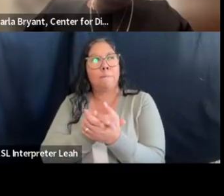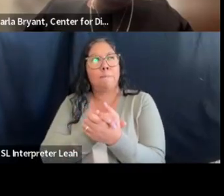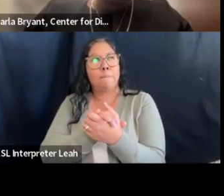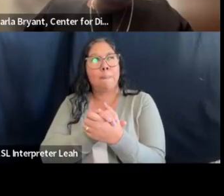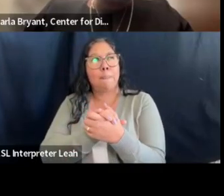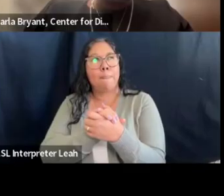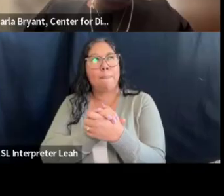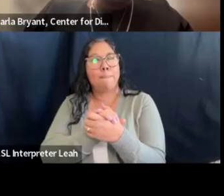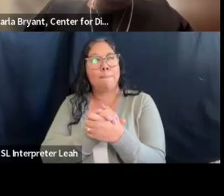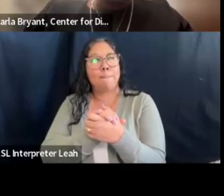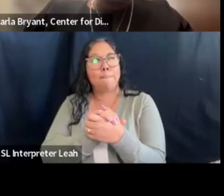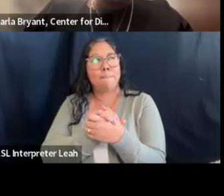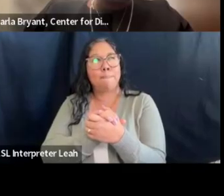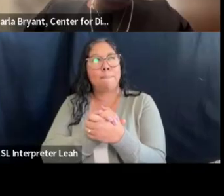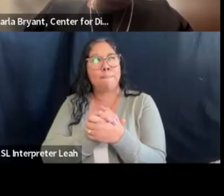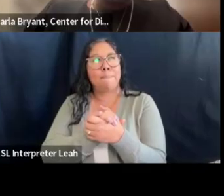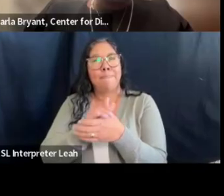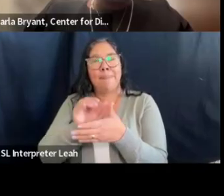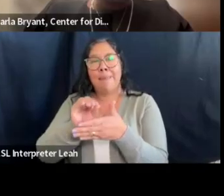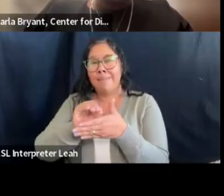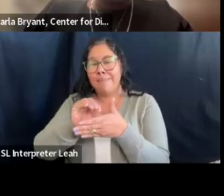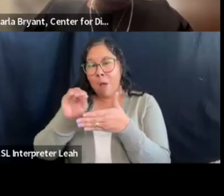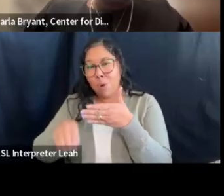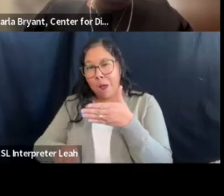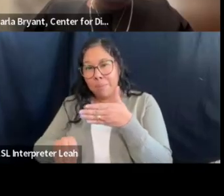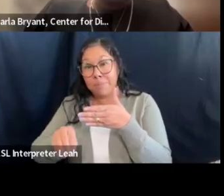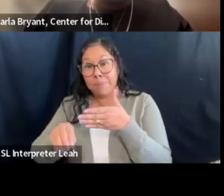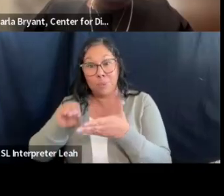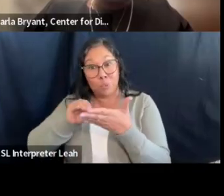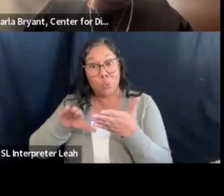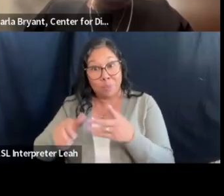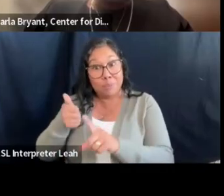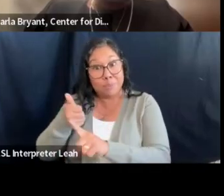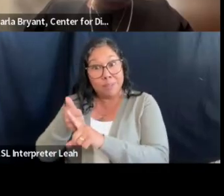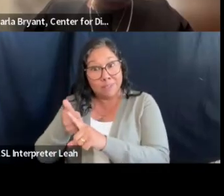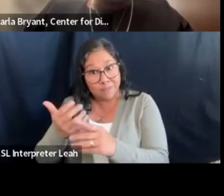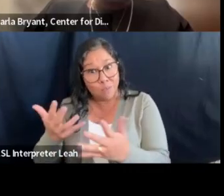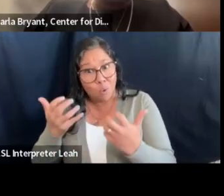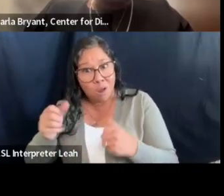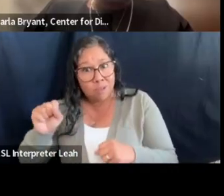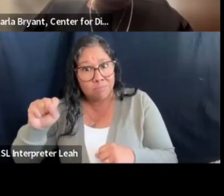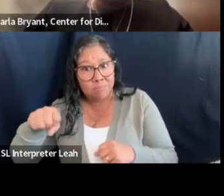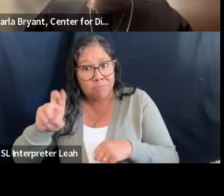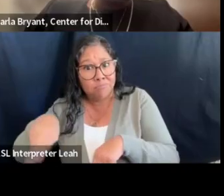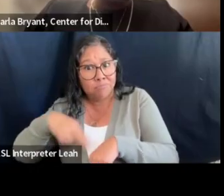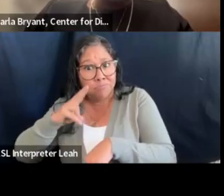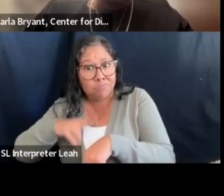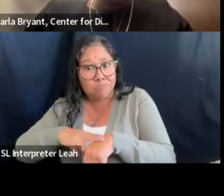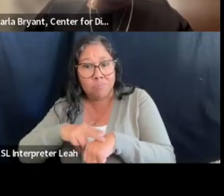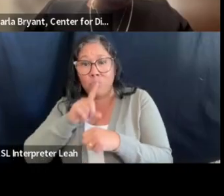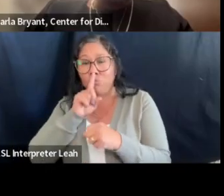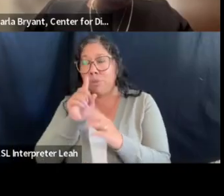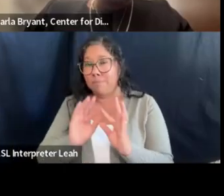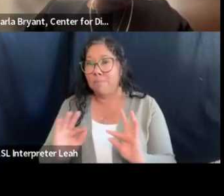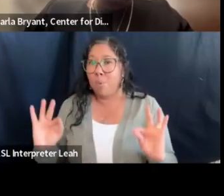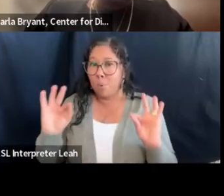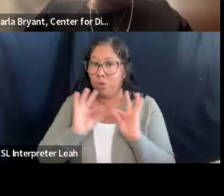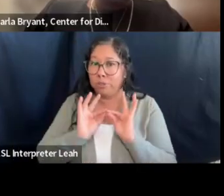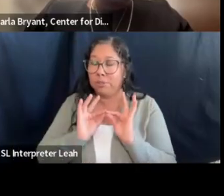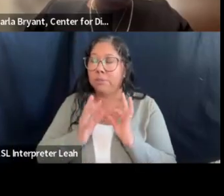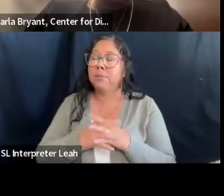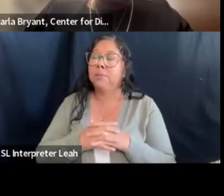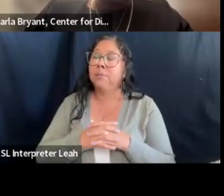um outcomes that the students themselves want. Uh is really important and will um